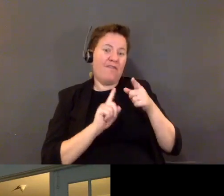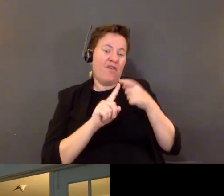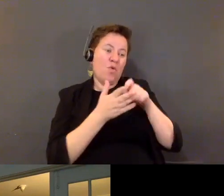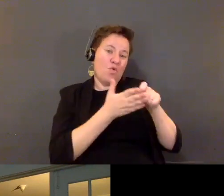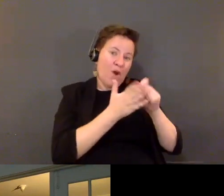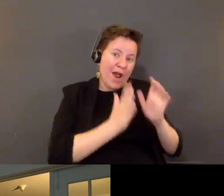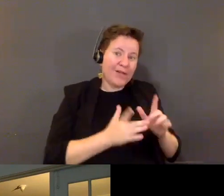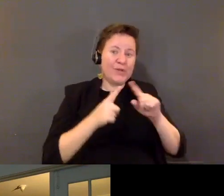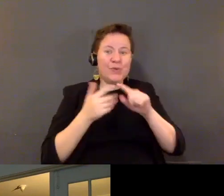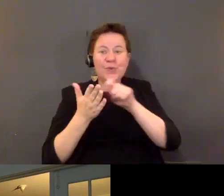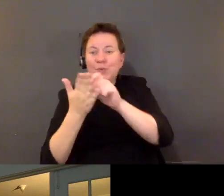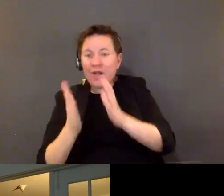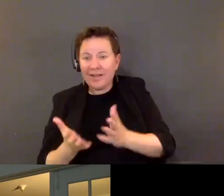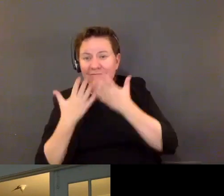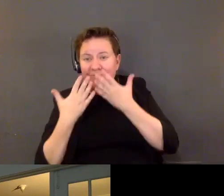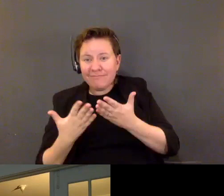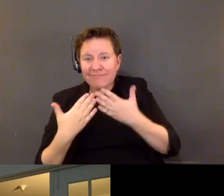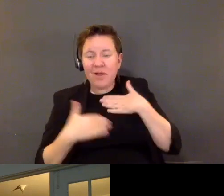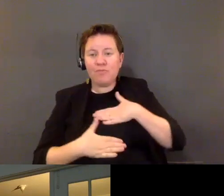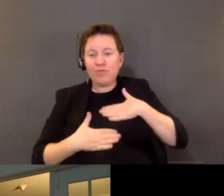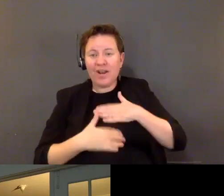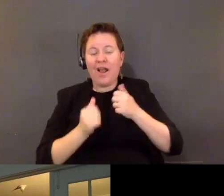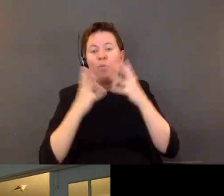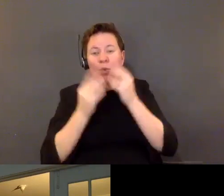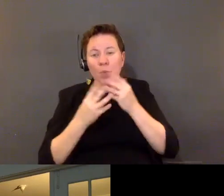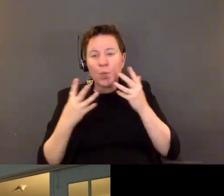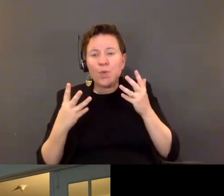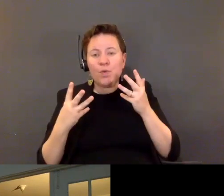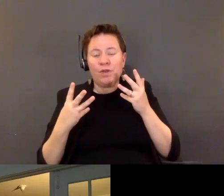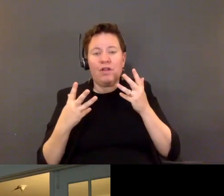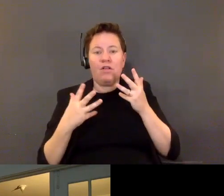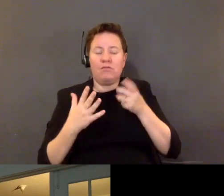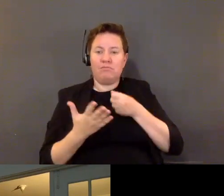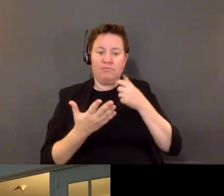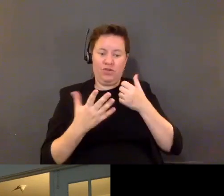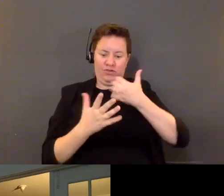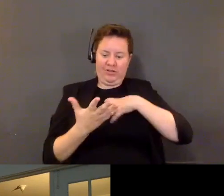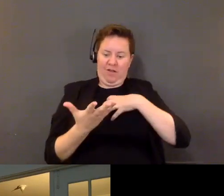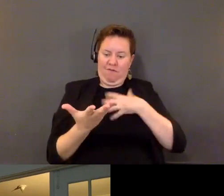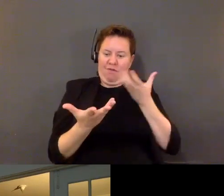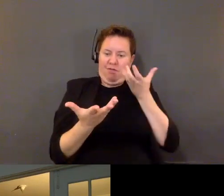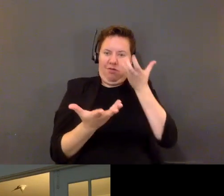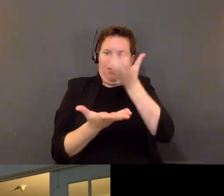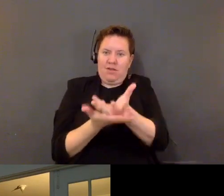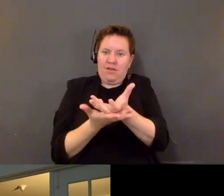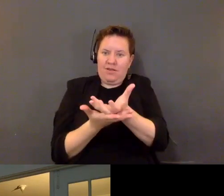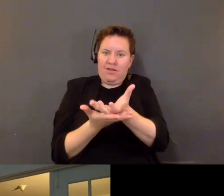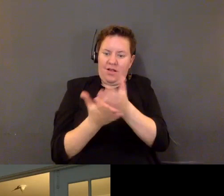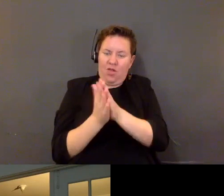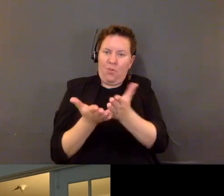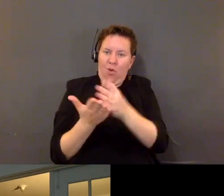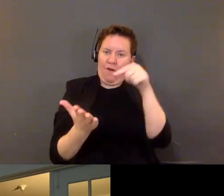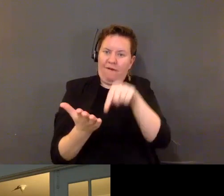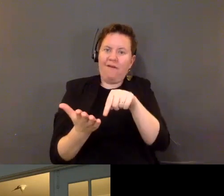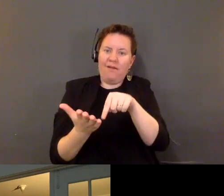appreciate how beautifully you've put yourself on the page and also that you've taken a lot of risks